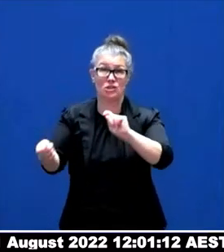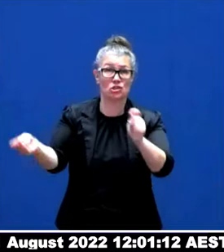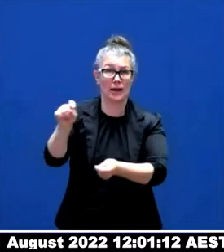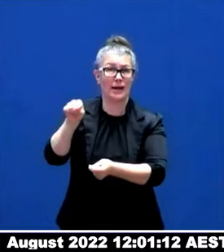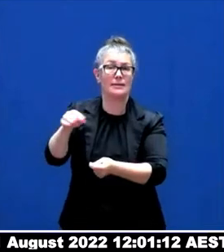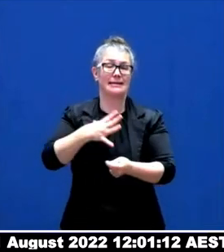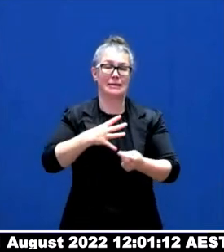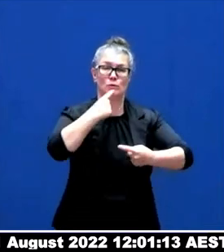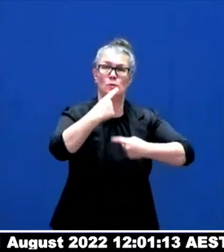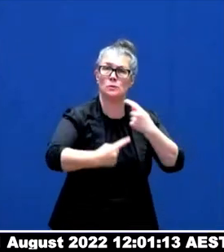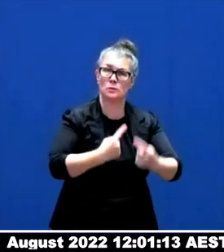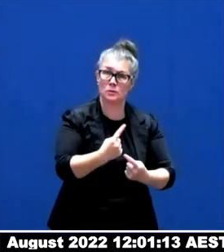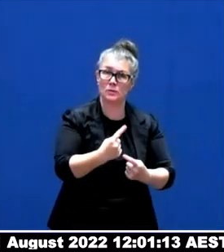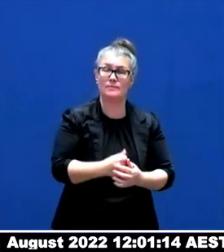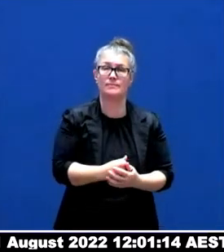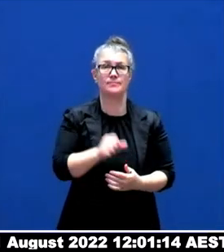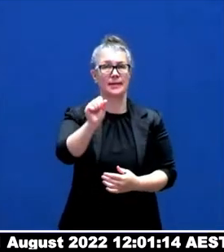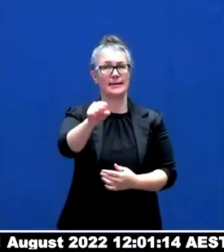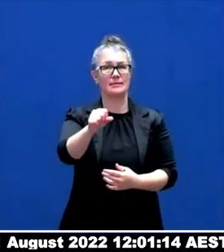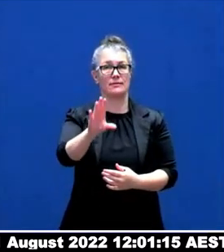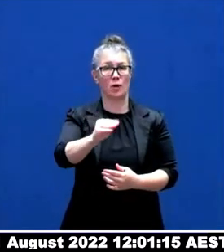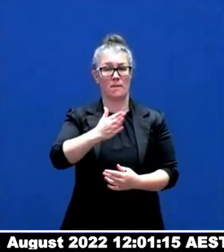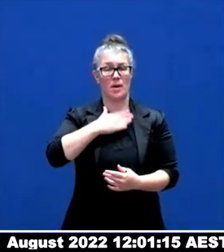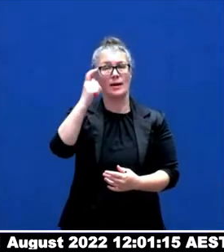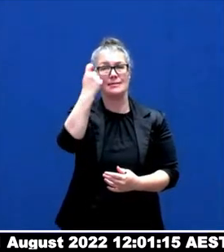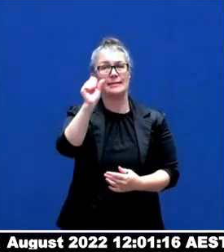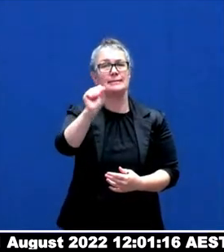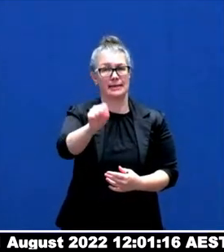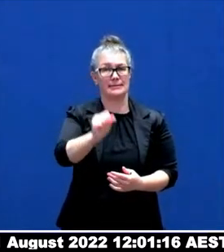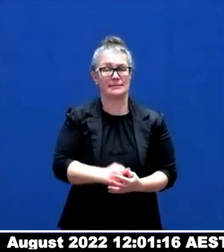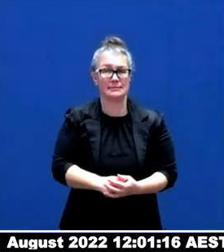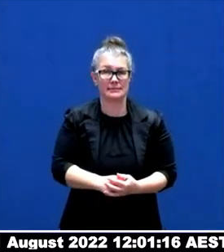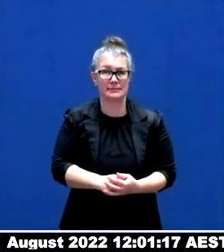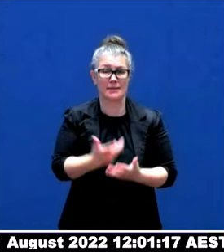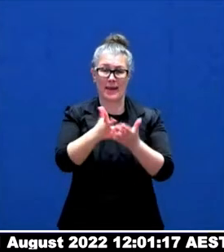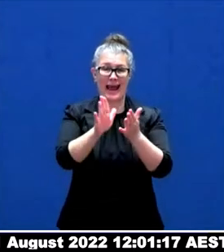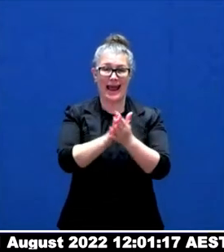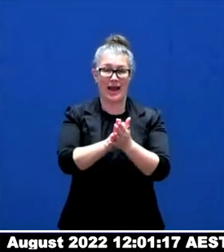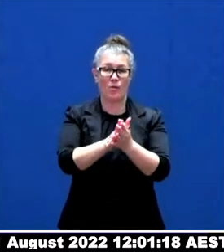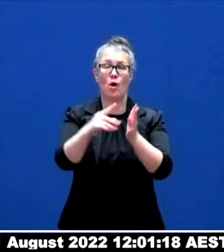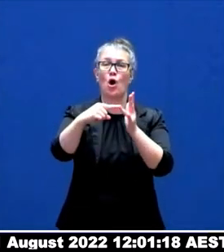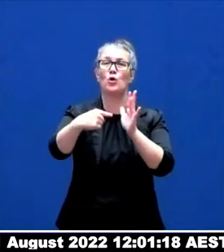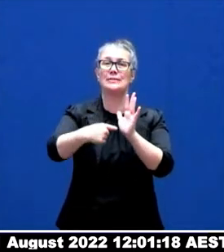That is my understanding, and that would be through the form of an occupational therapist assessment.